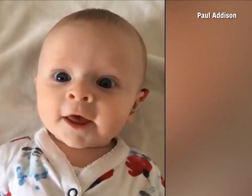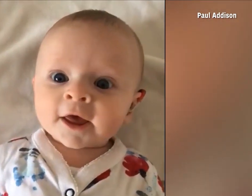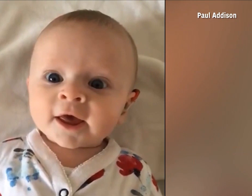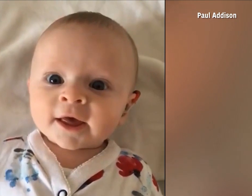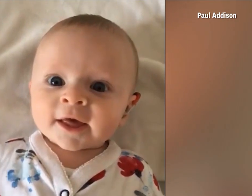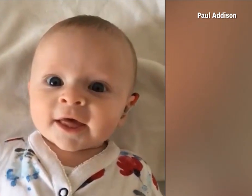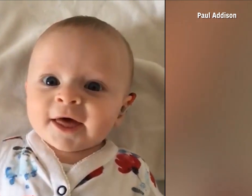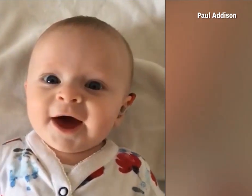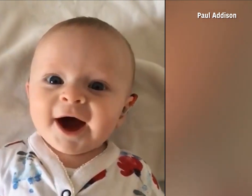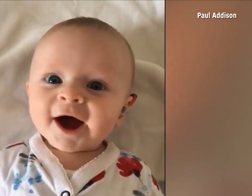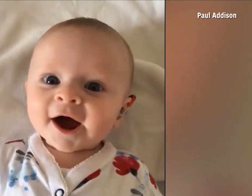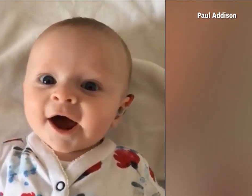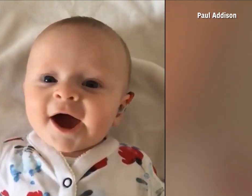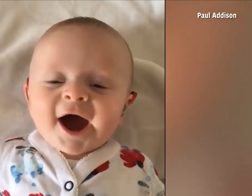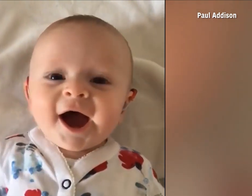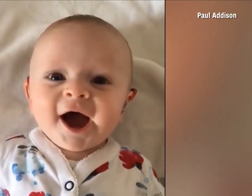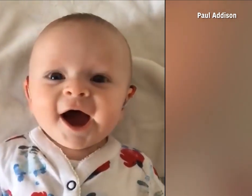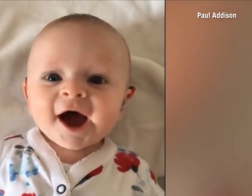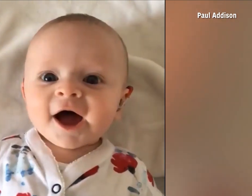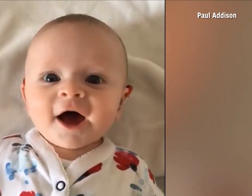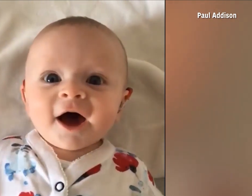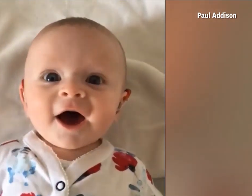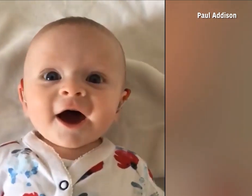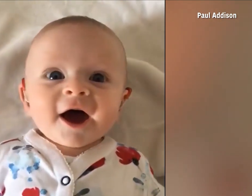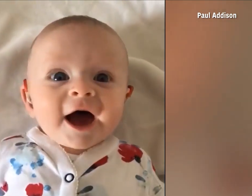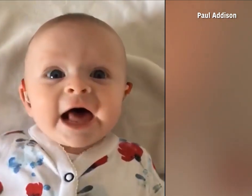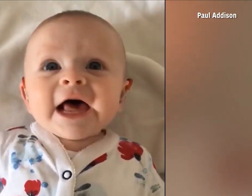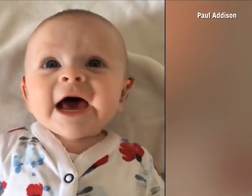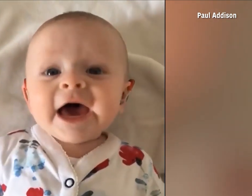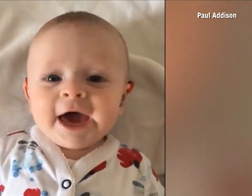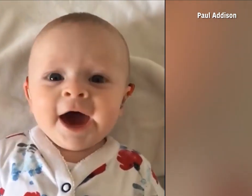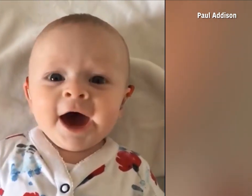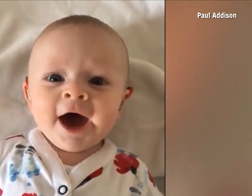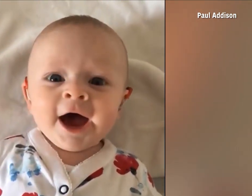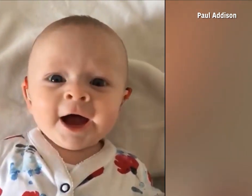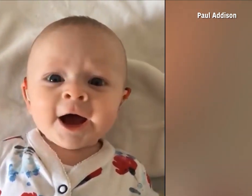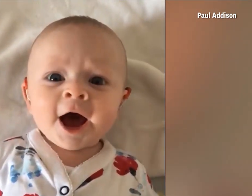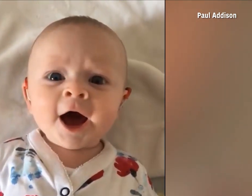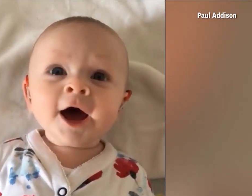Hiiiii!